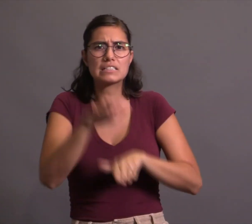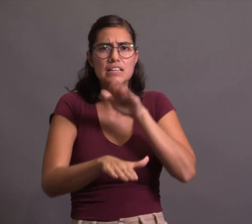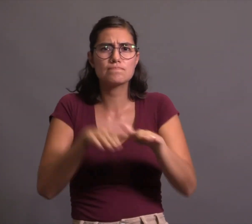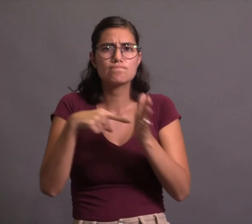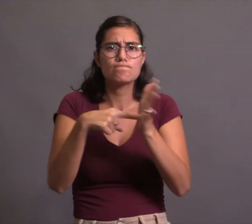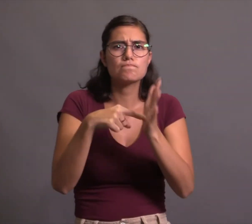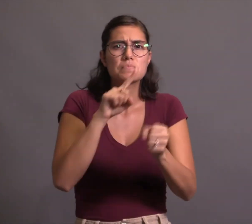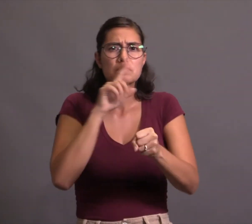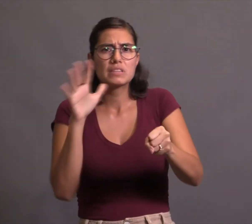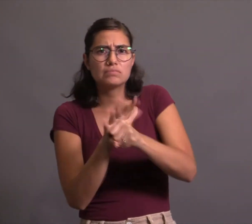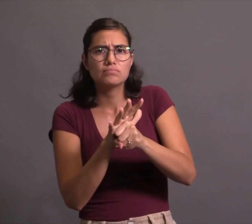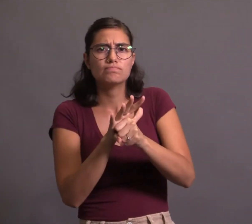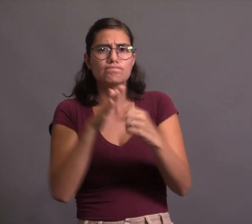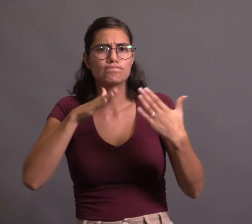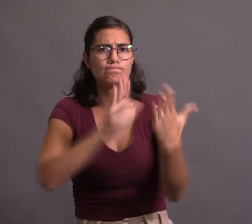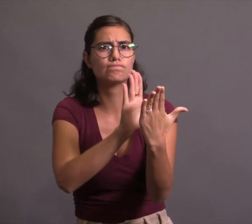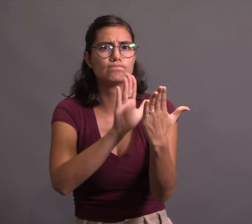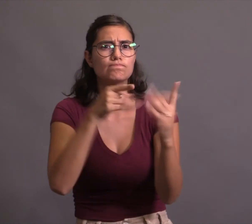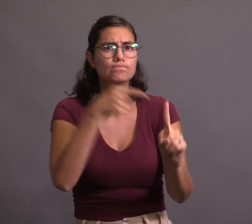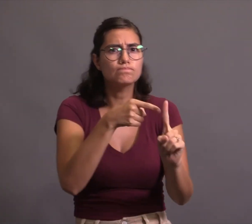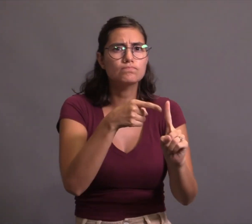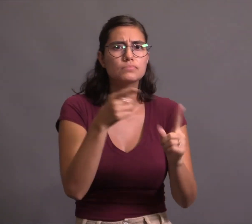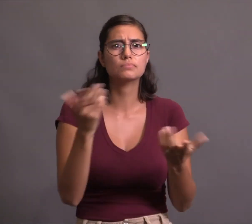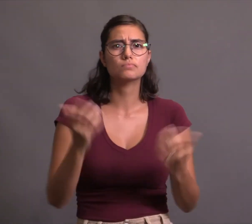Take steps to demonstrate a commitment to address the matter,